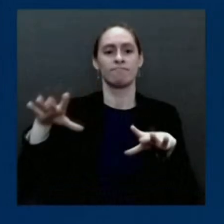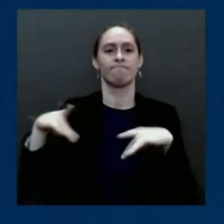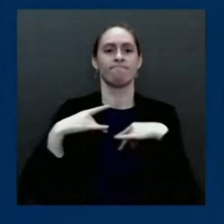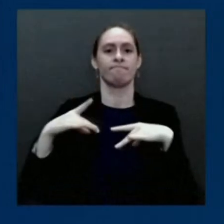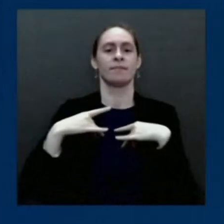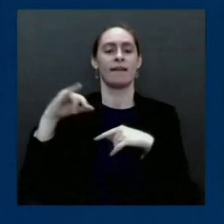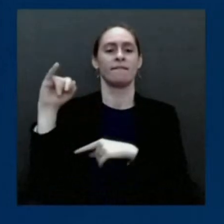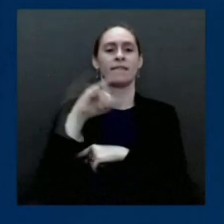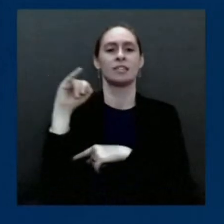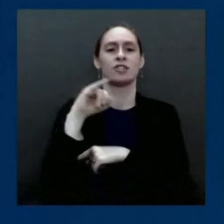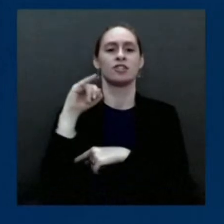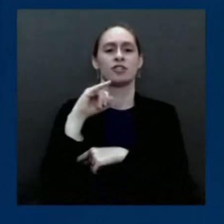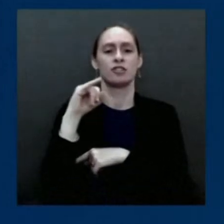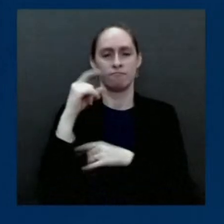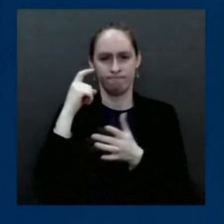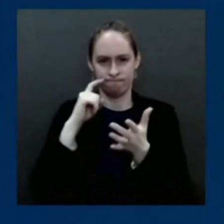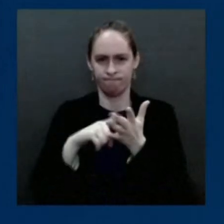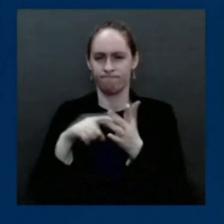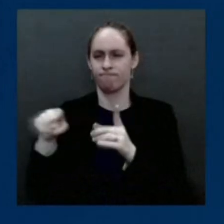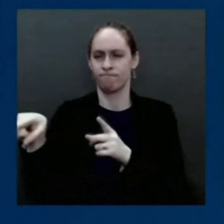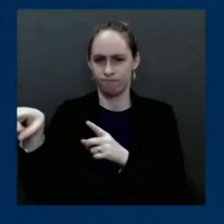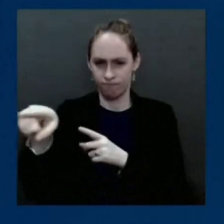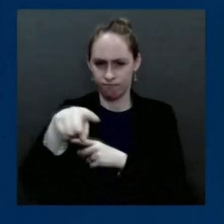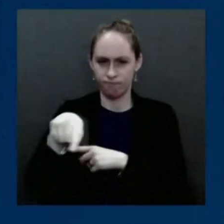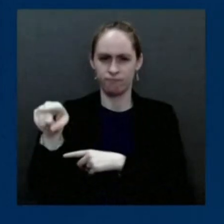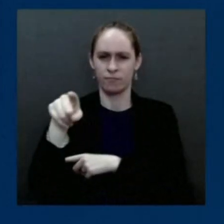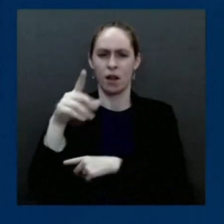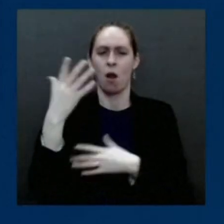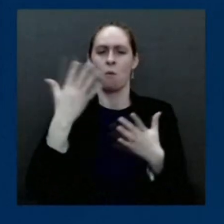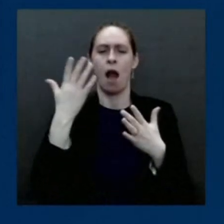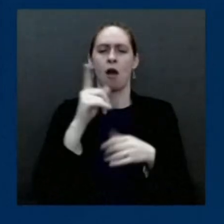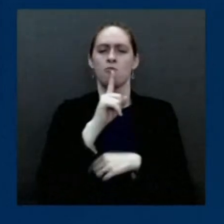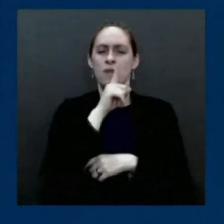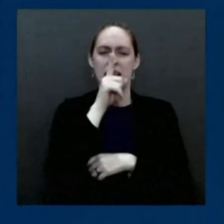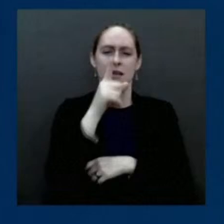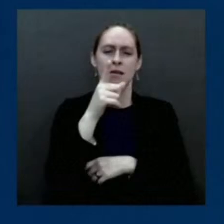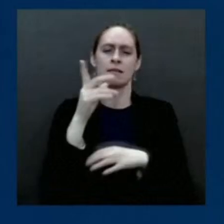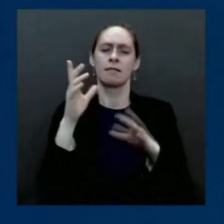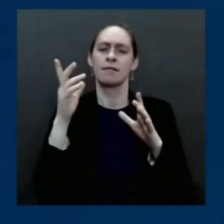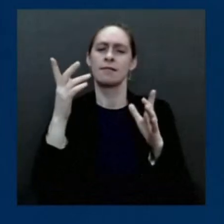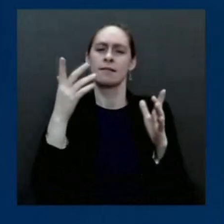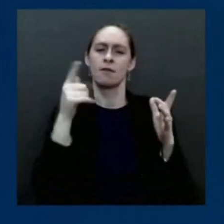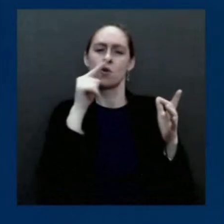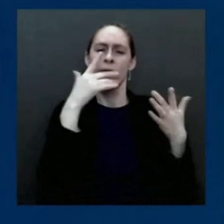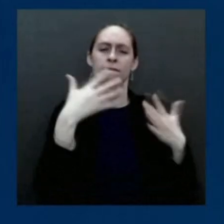NOW ARE ACCOUNTED FOR BY PEOPLE ARE BREAKTHROUGH INFECTIONS